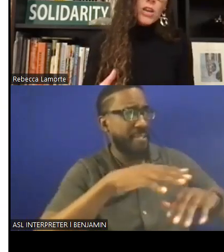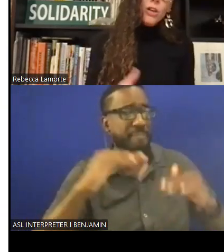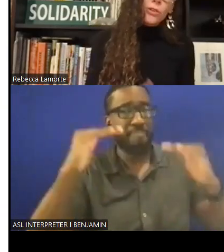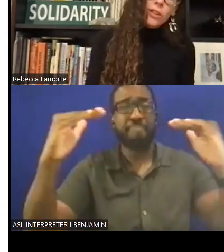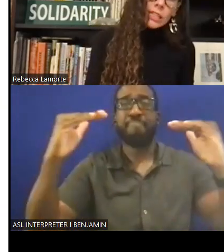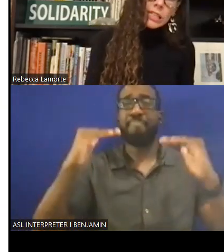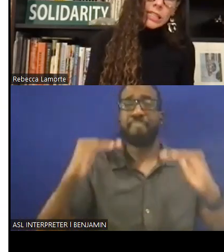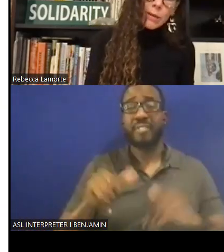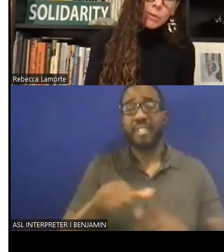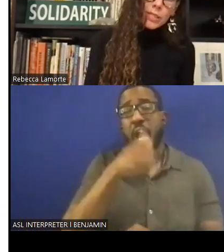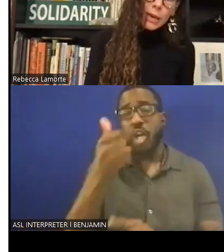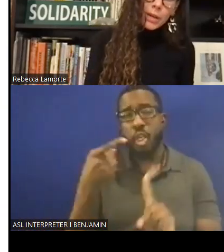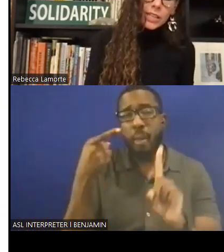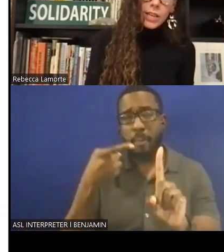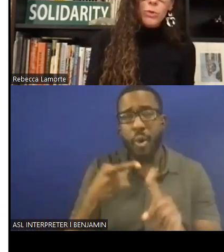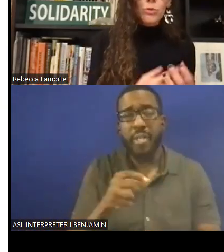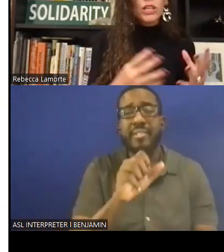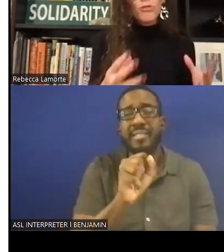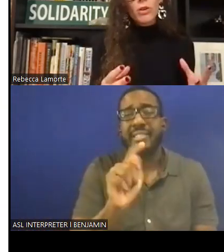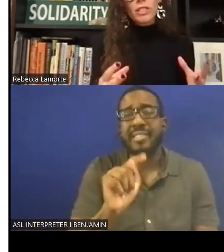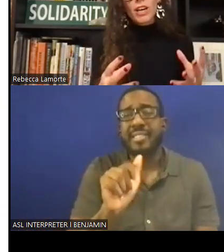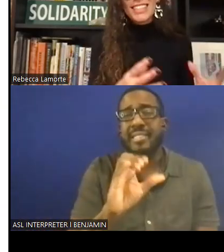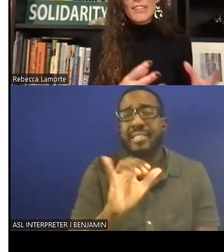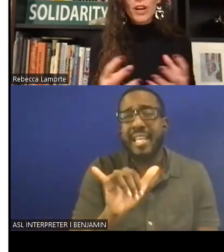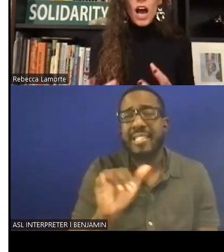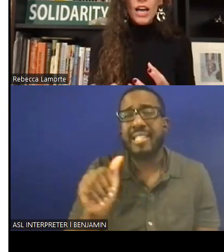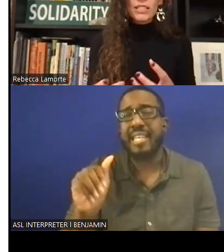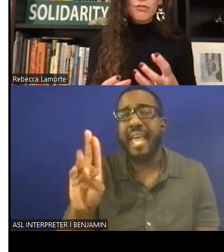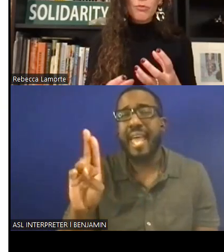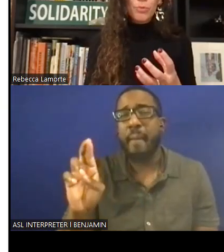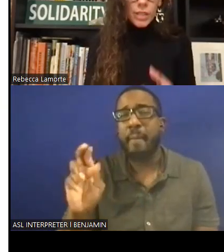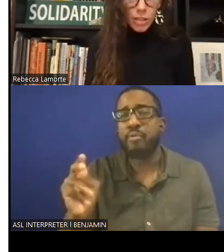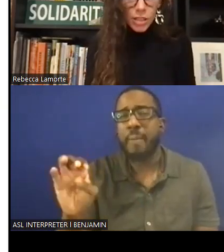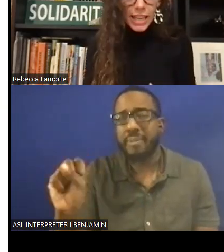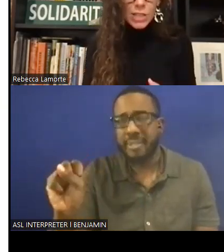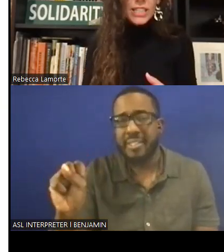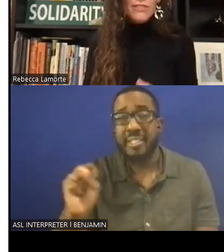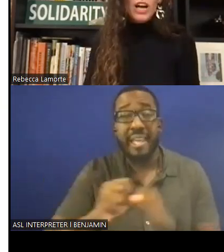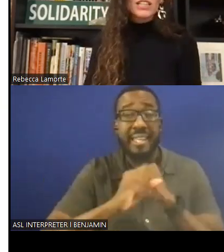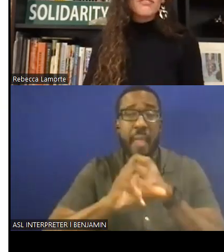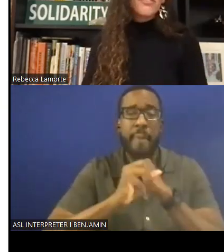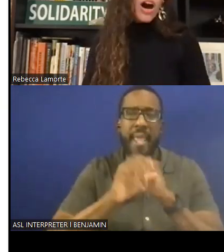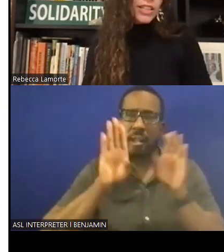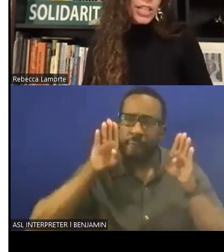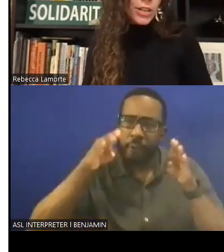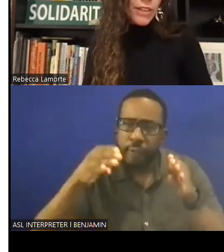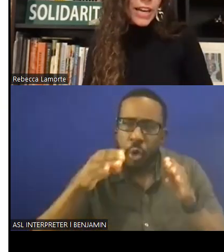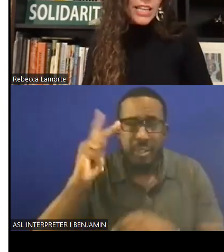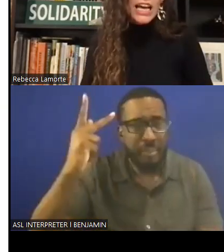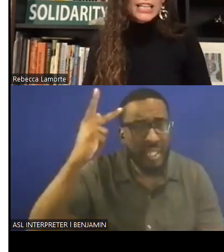Another thing that Stacey Abrams' campaign did was really focusing on different kinds of political engagement, different kinds of volunteer events,